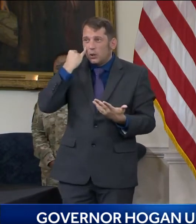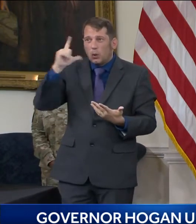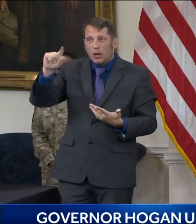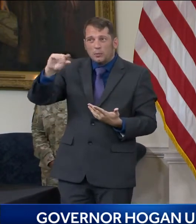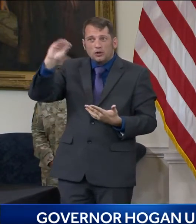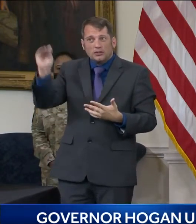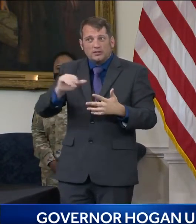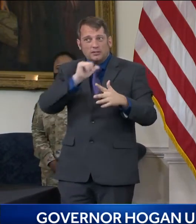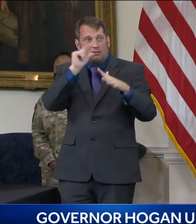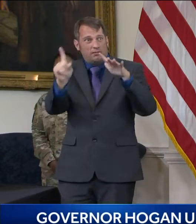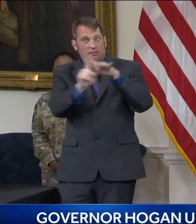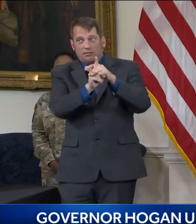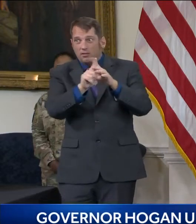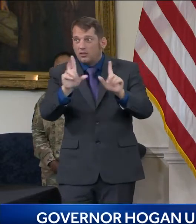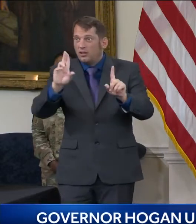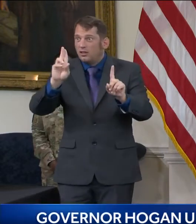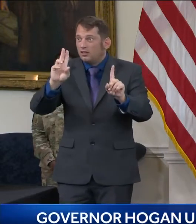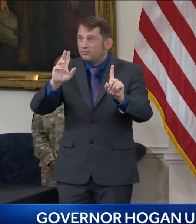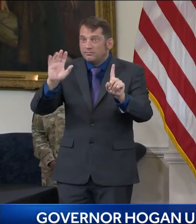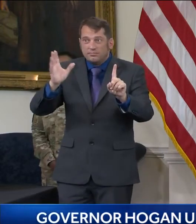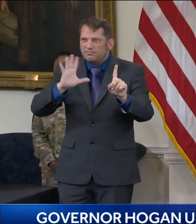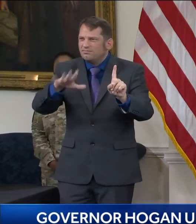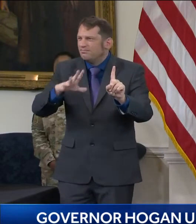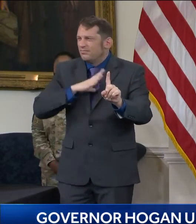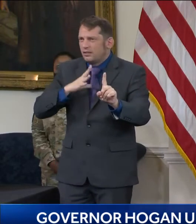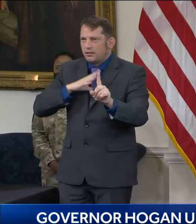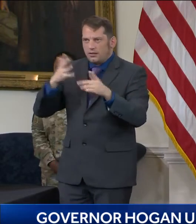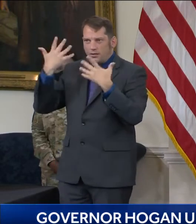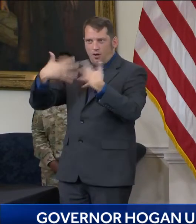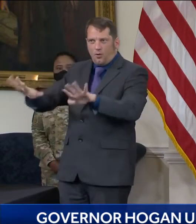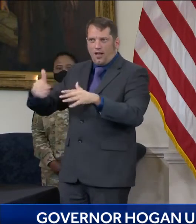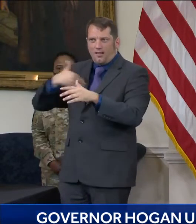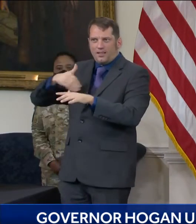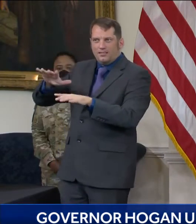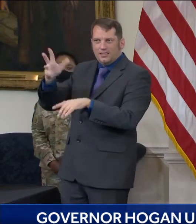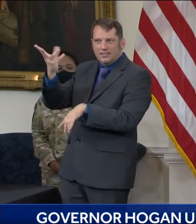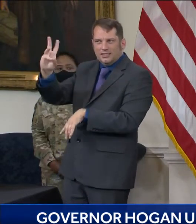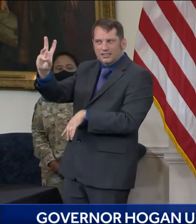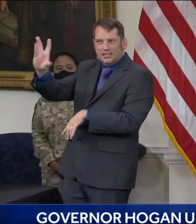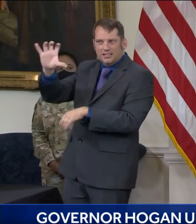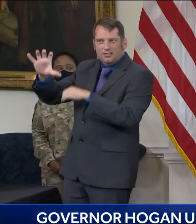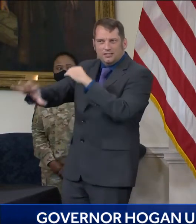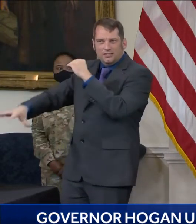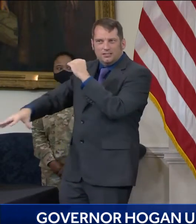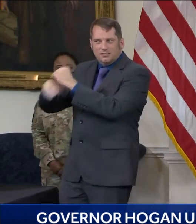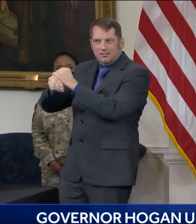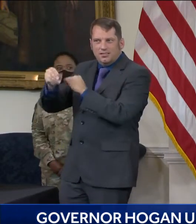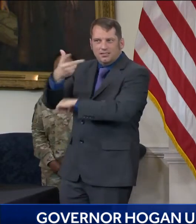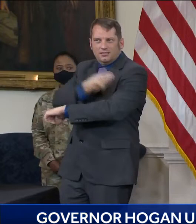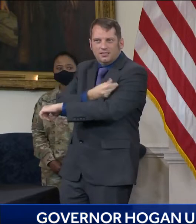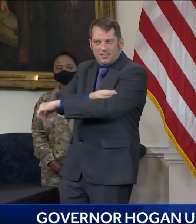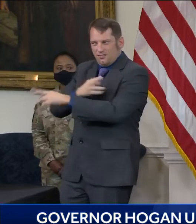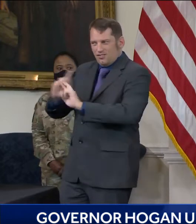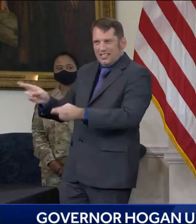THE PEOPLE DON’T SHOW UP THEN WE HAVE 600 OR A THOUSAND EXTRA SHOTS.